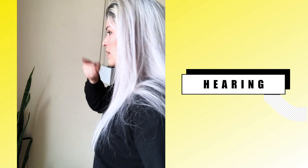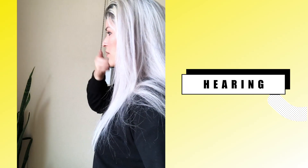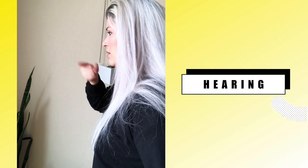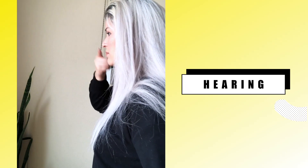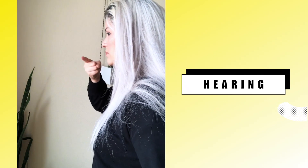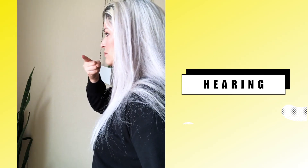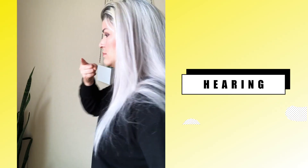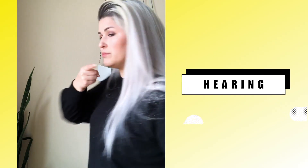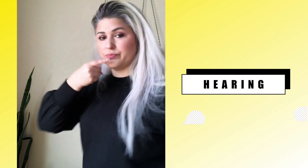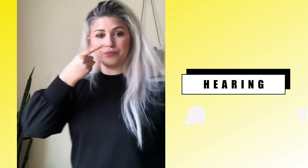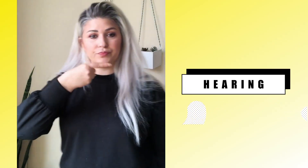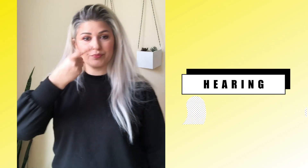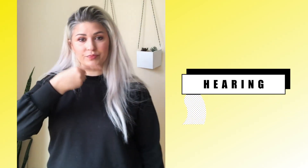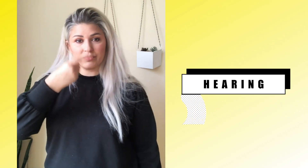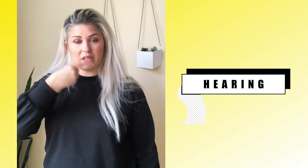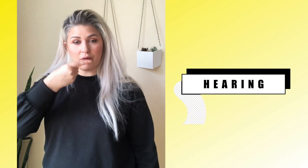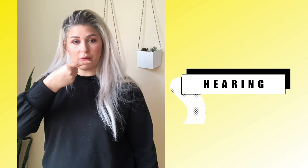hearing, hearing,